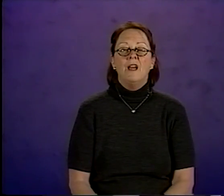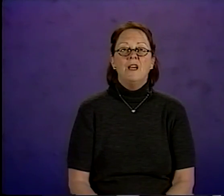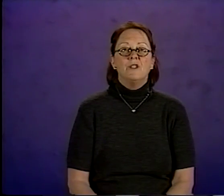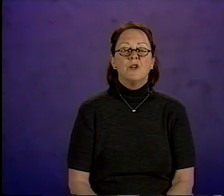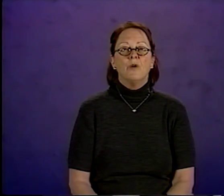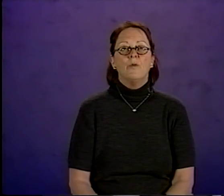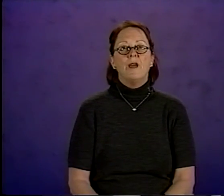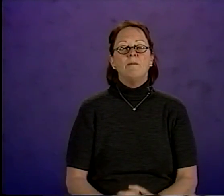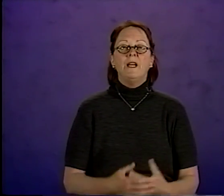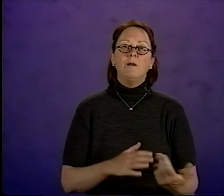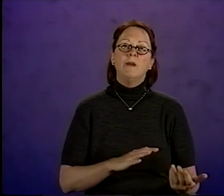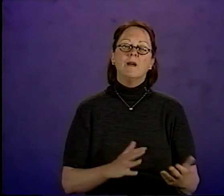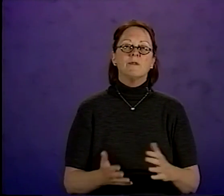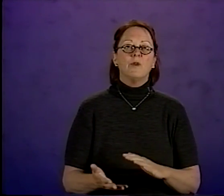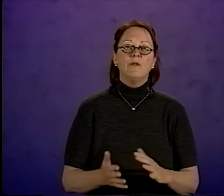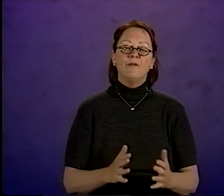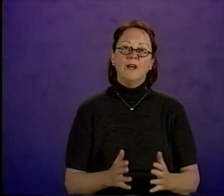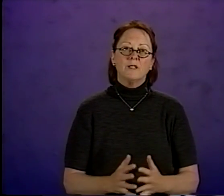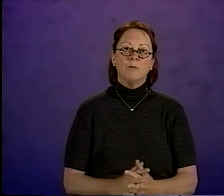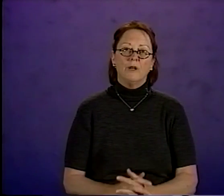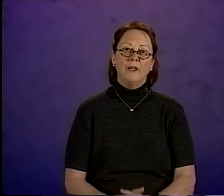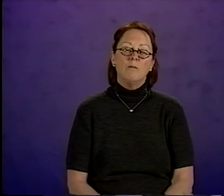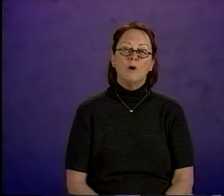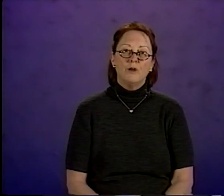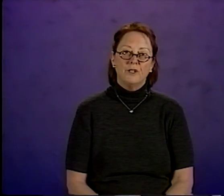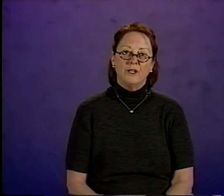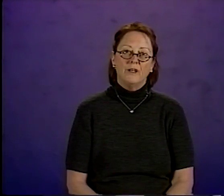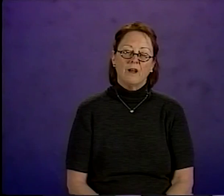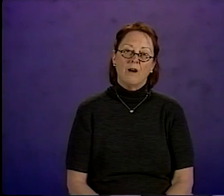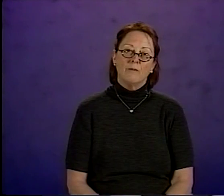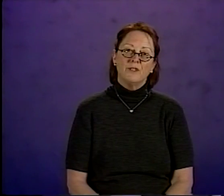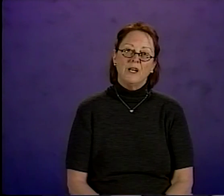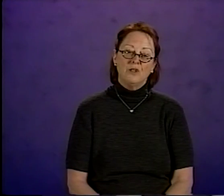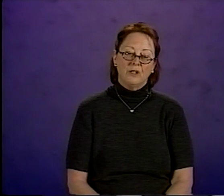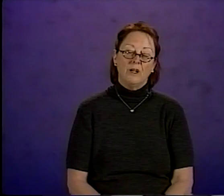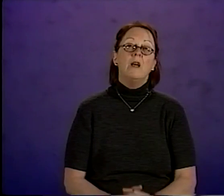So that meaning becomes very flexible and emergent in a conversation